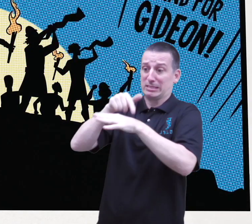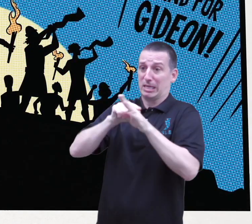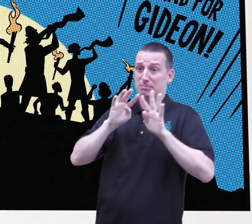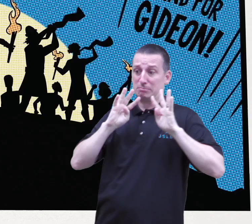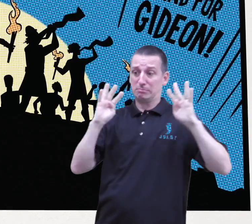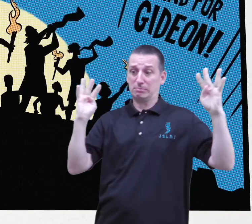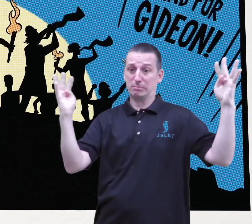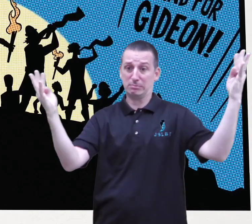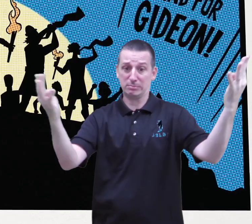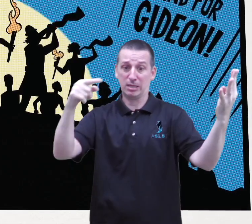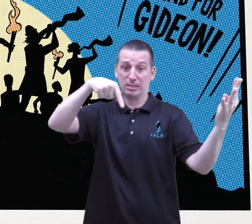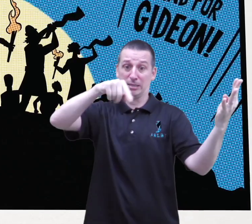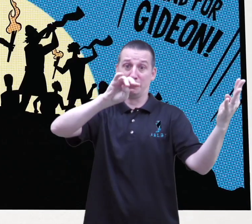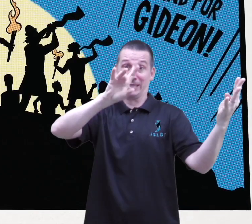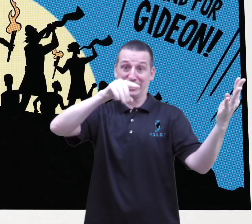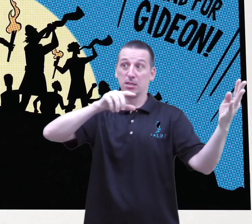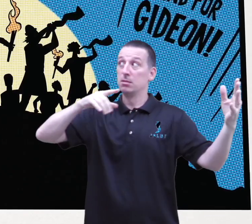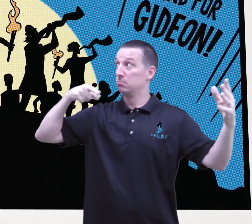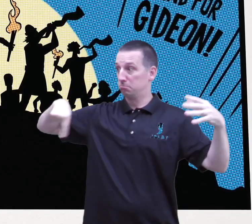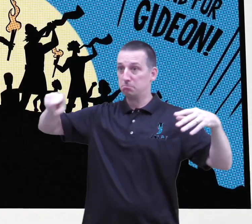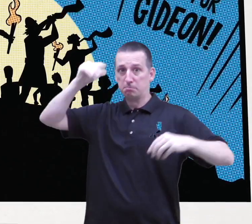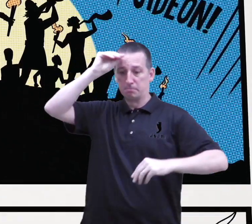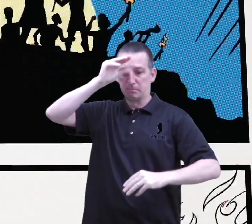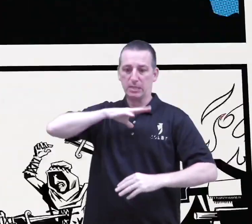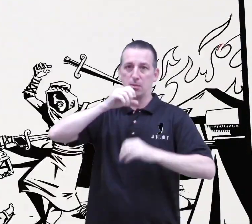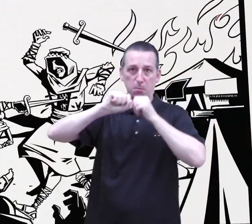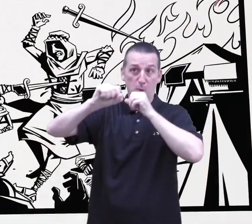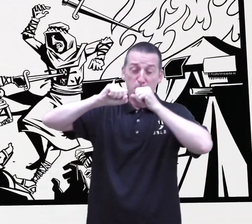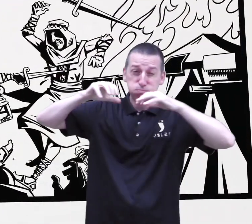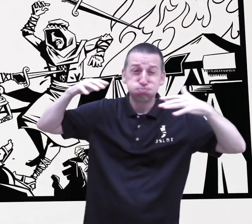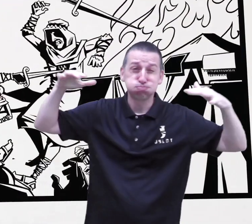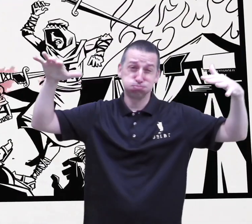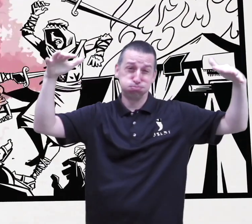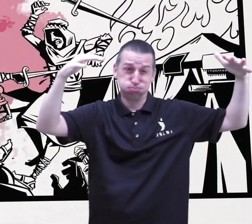sounds ridiculous, but Gideon does it. And the noise scares the Midianites